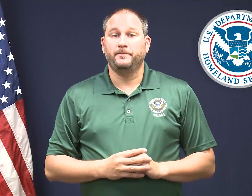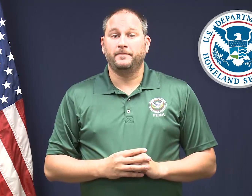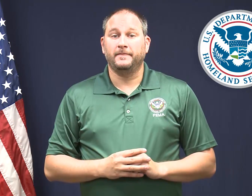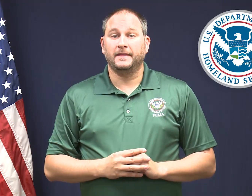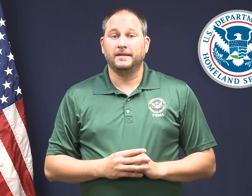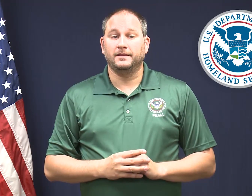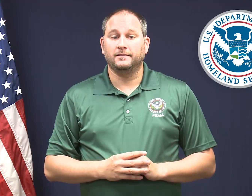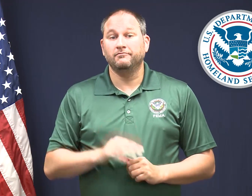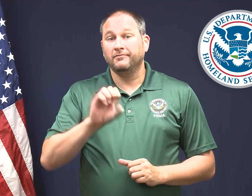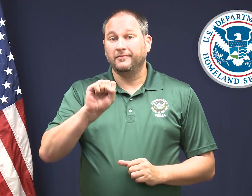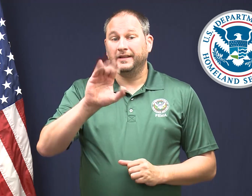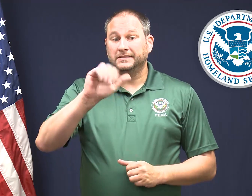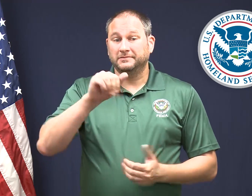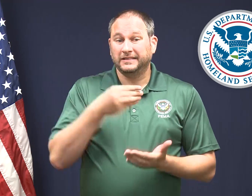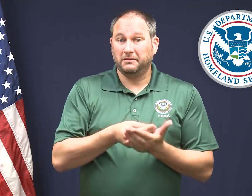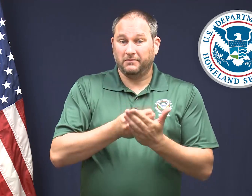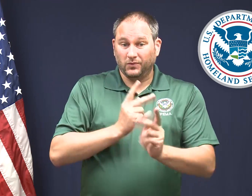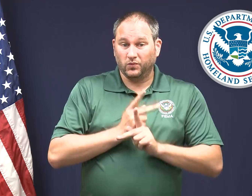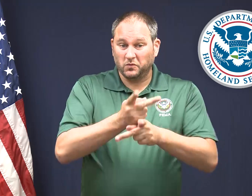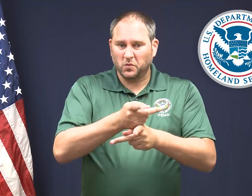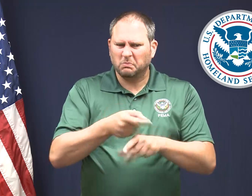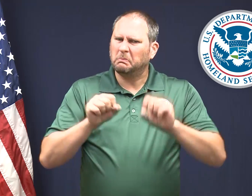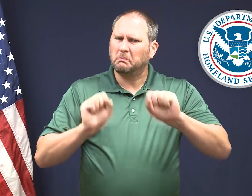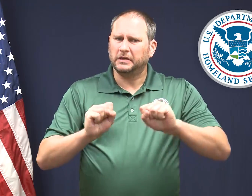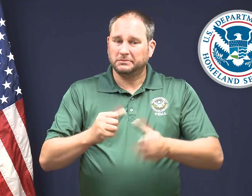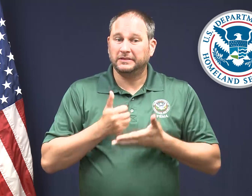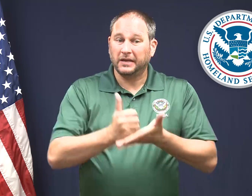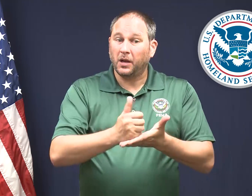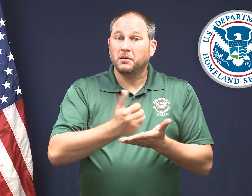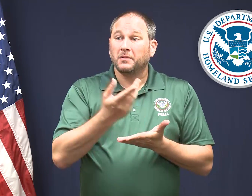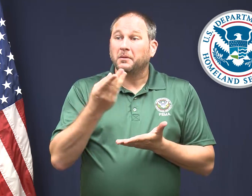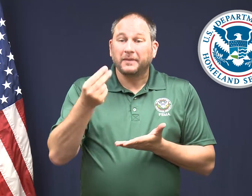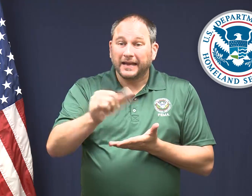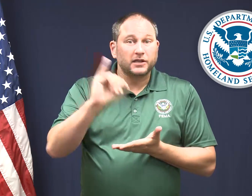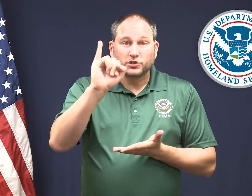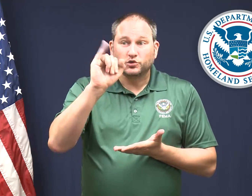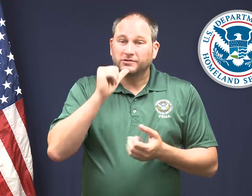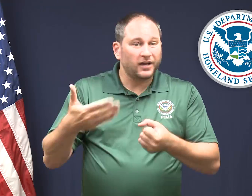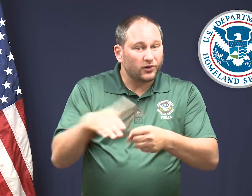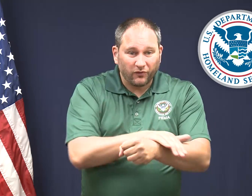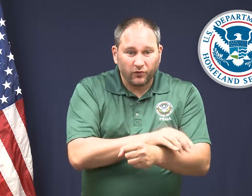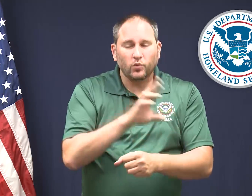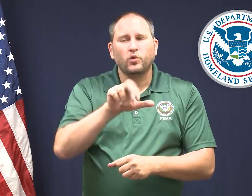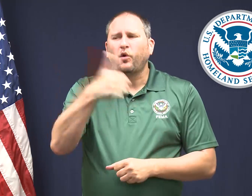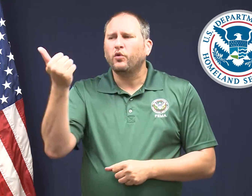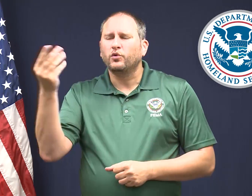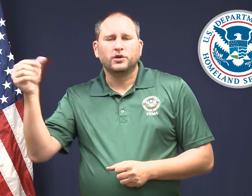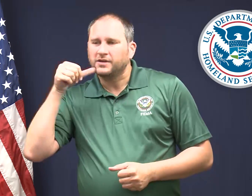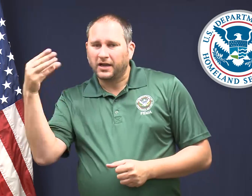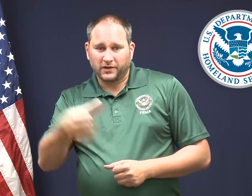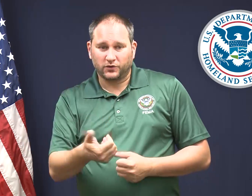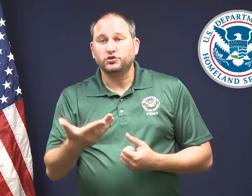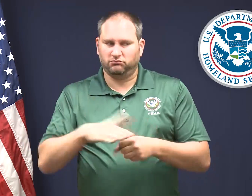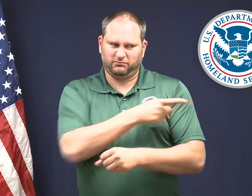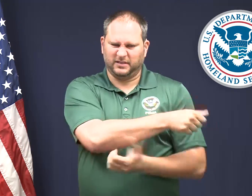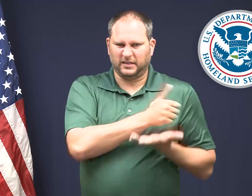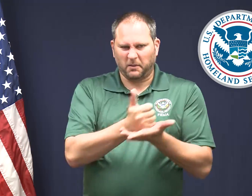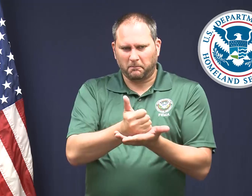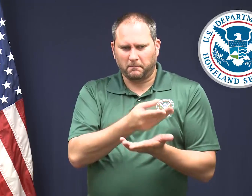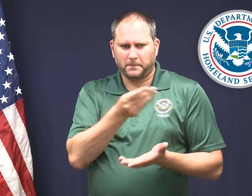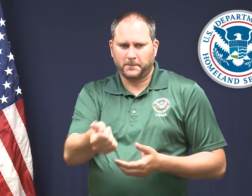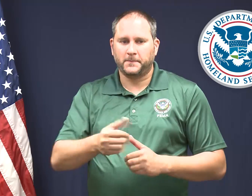or other sources pay you for your losses.